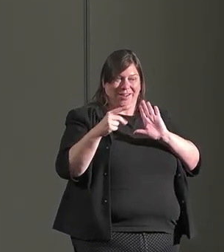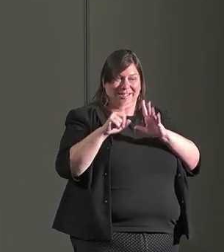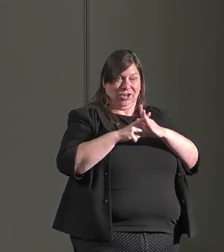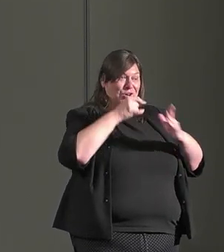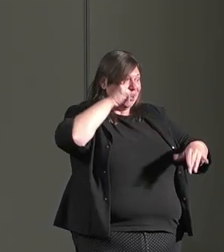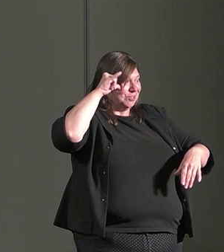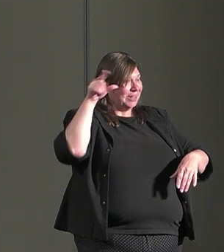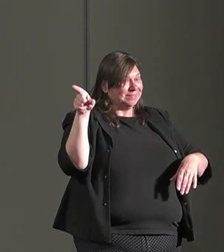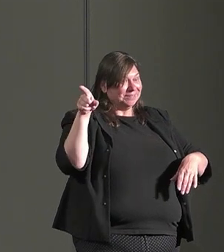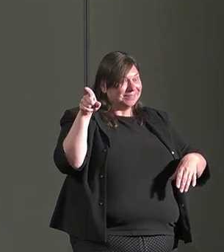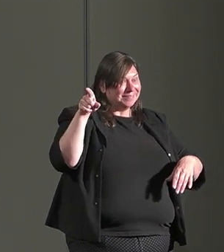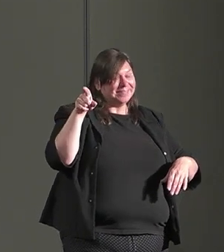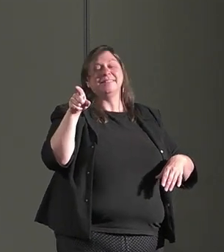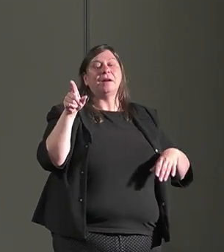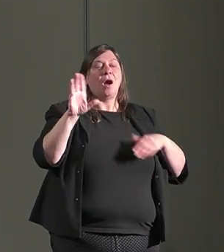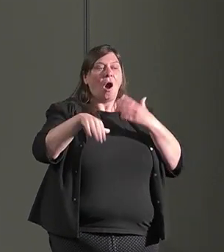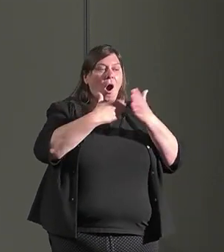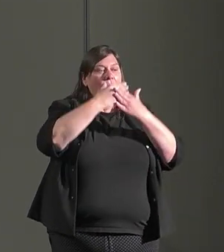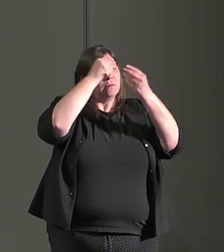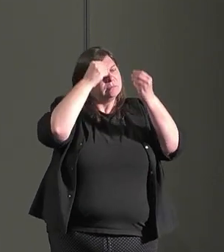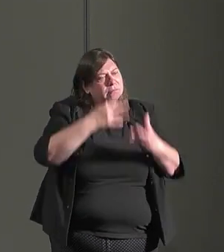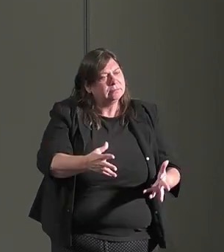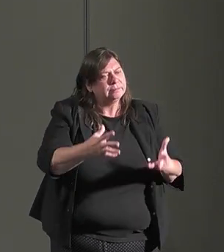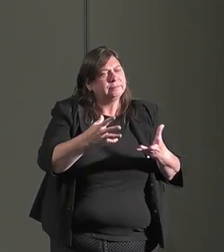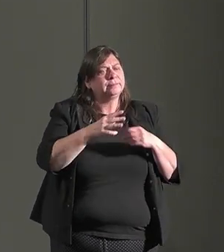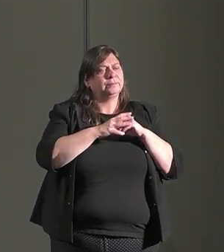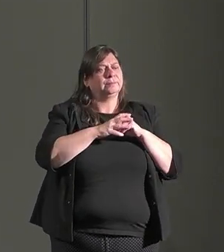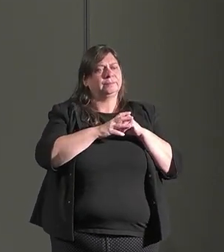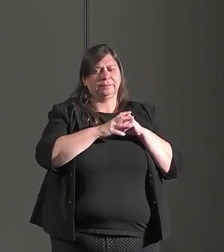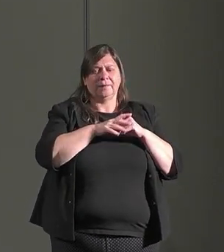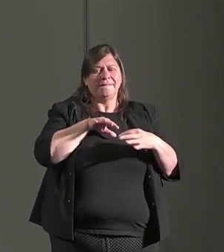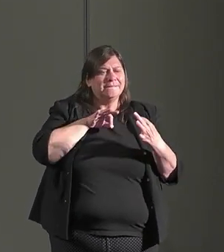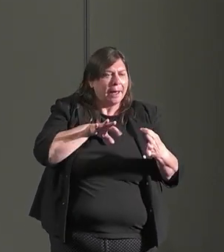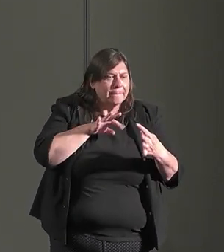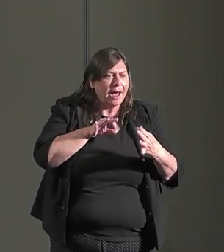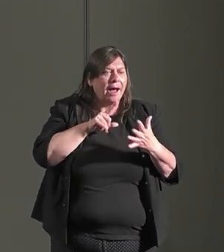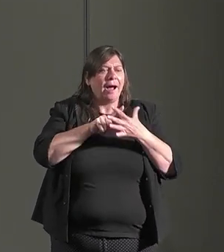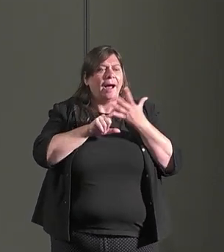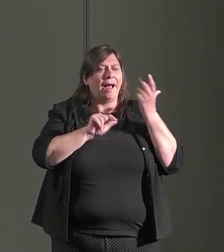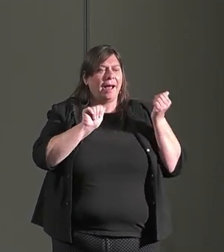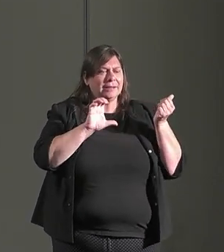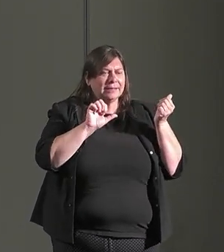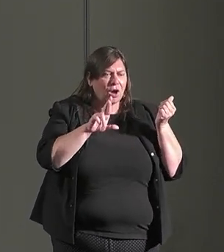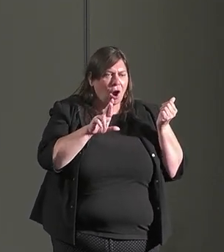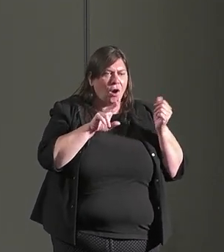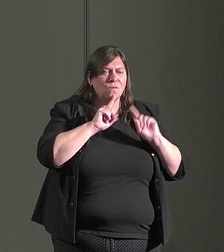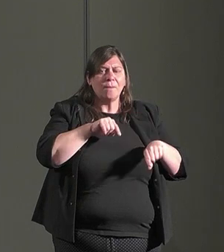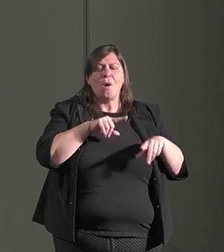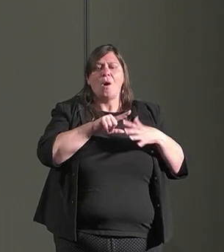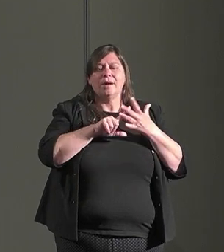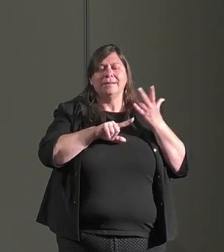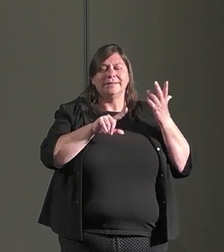this is where all the information, all the VPAT and ACR reports and keyboard shortcuts and help